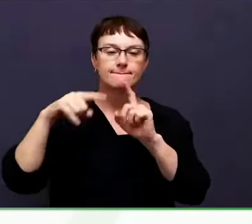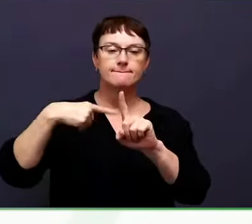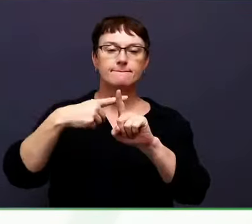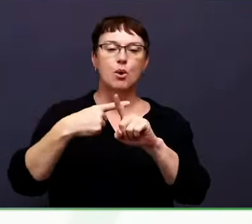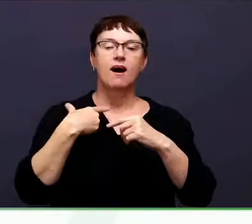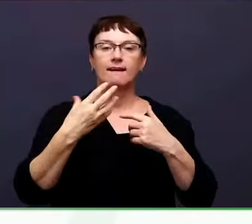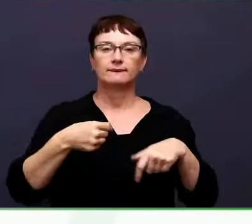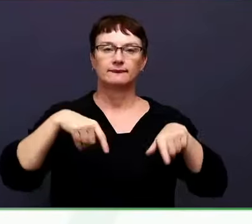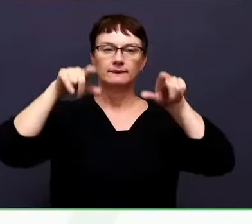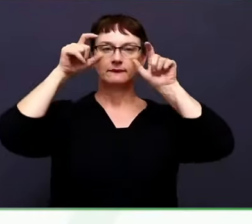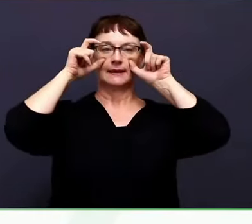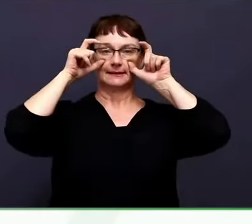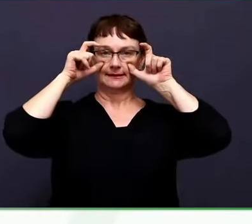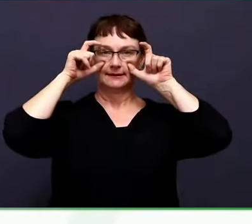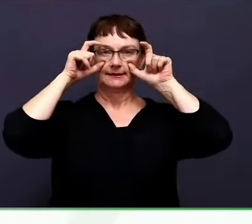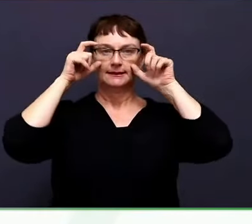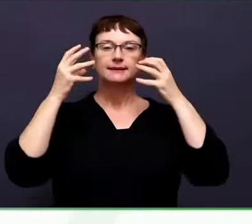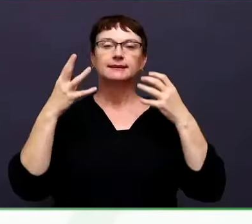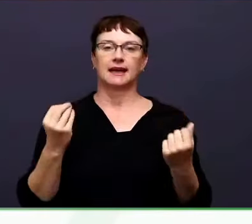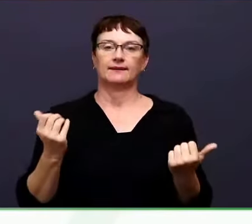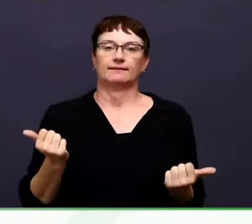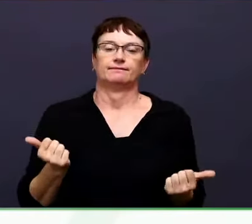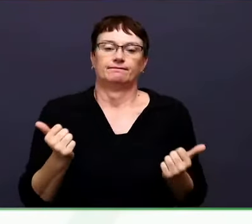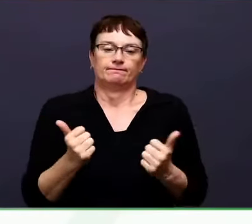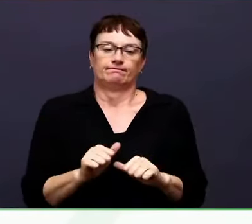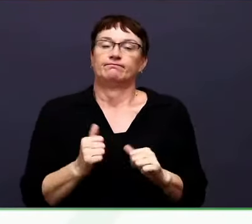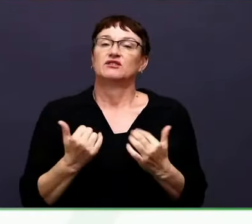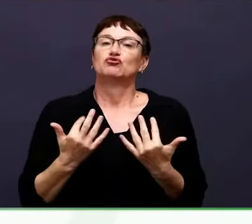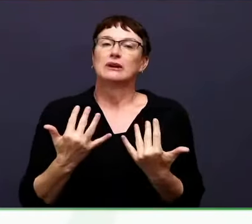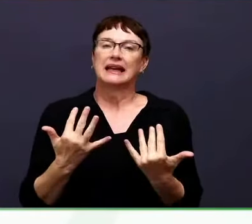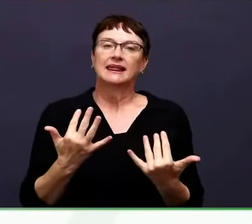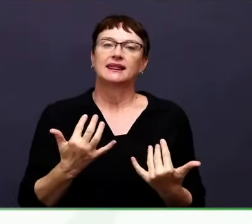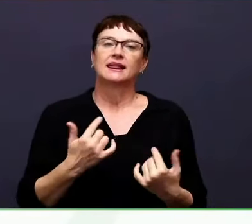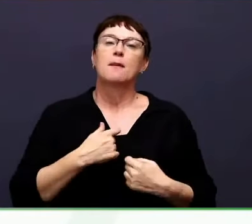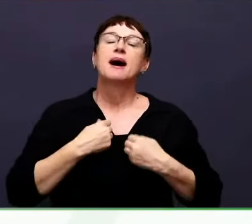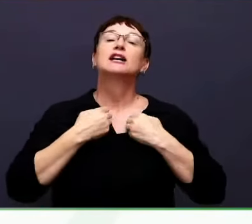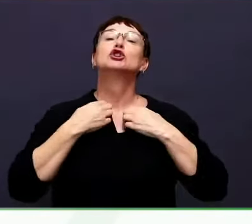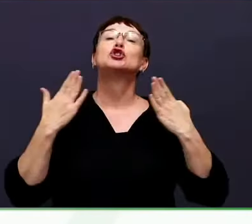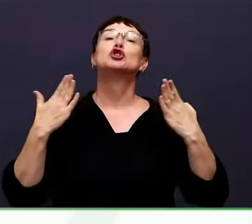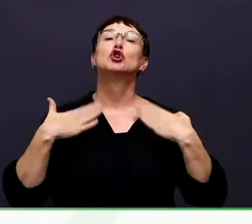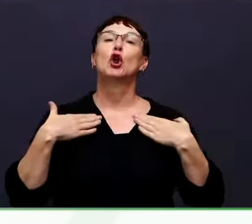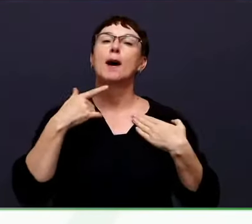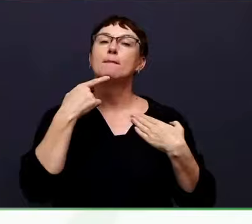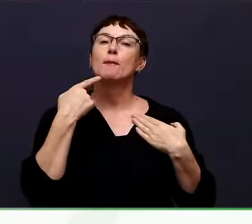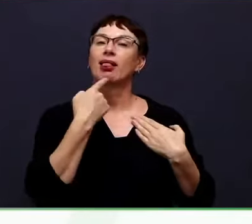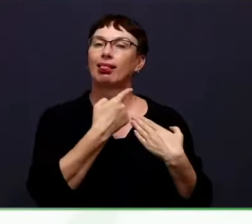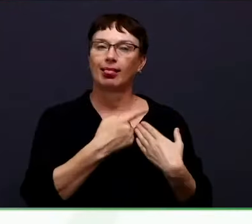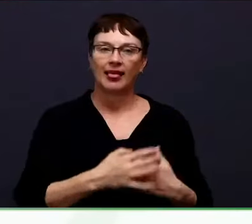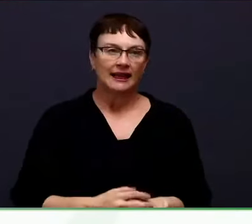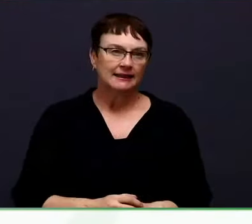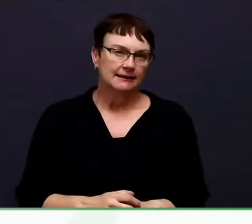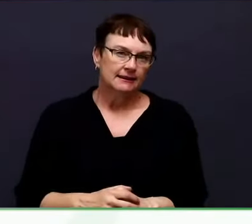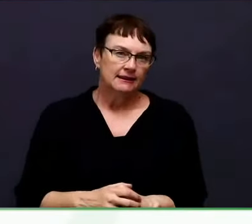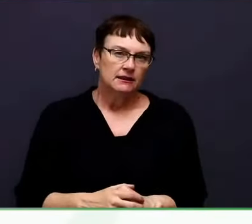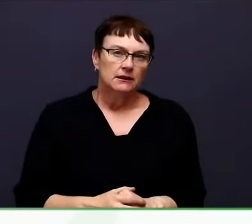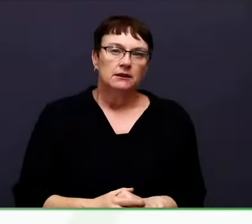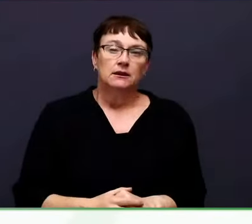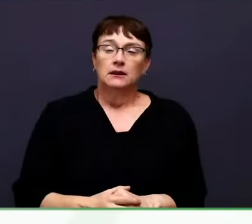There I am. Our NGO is within a special branch of Swedish society for stop 10 NGOs